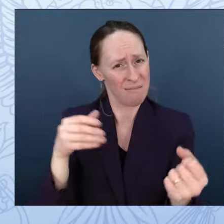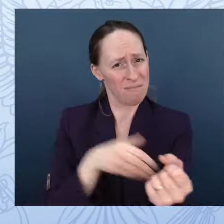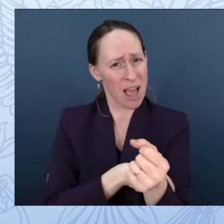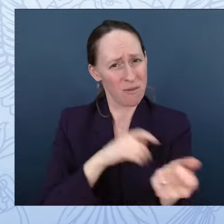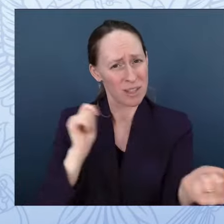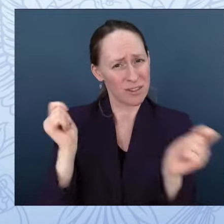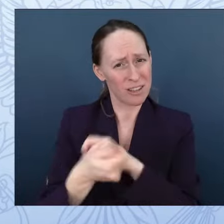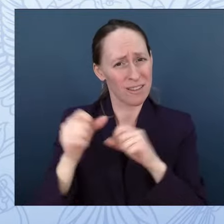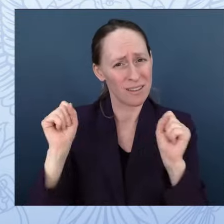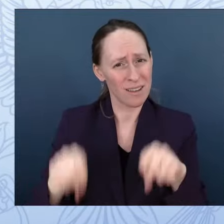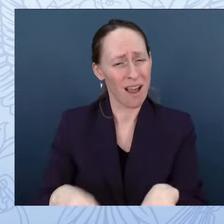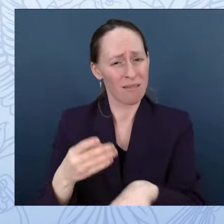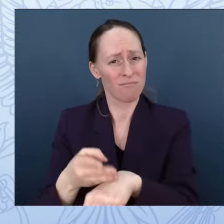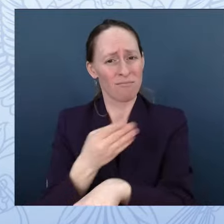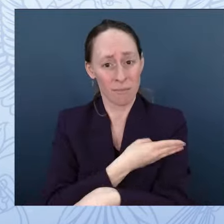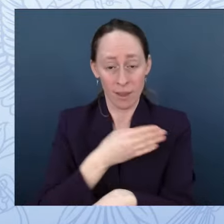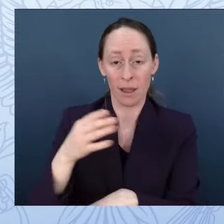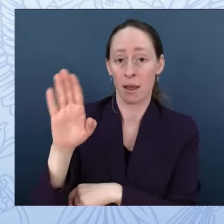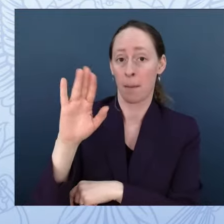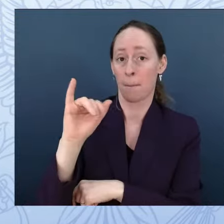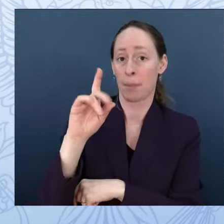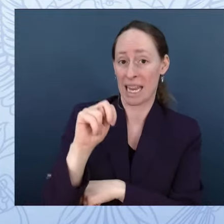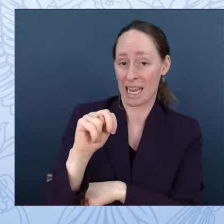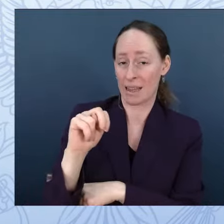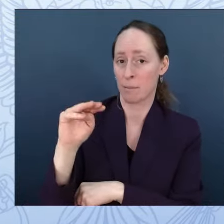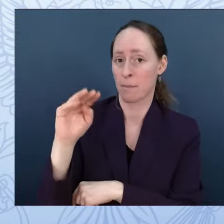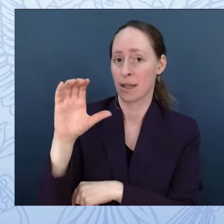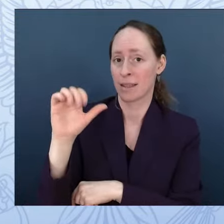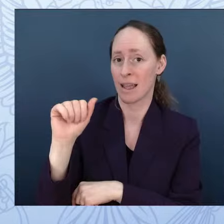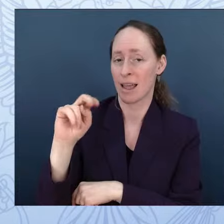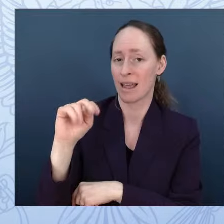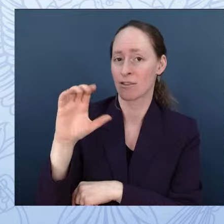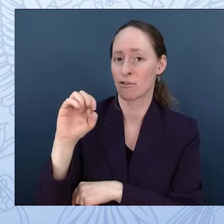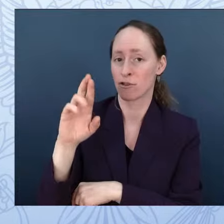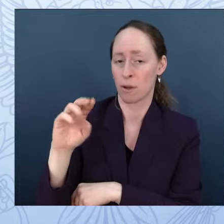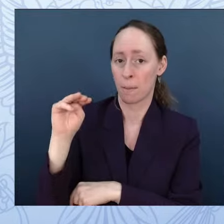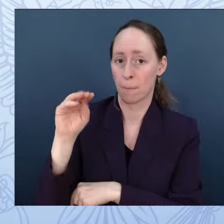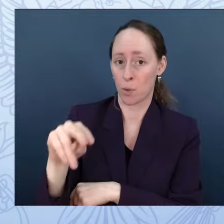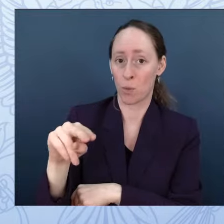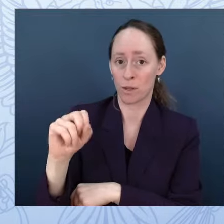where our power is greater than ever before, where patients and their families